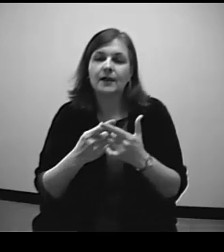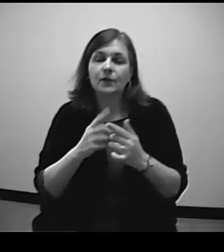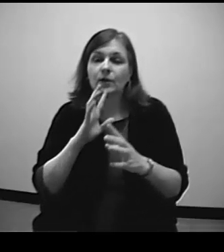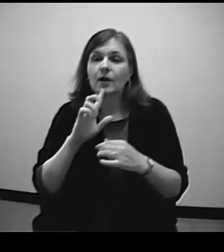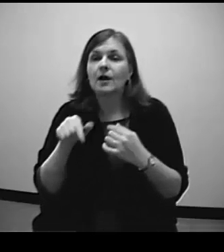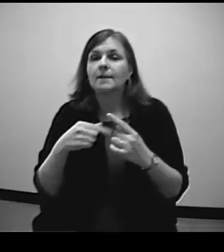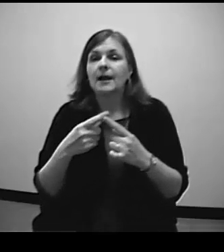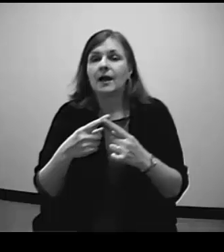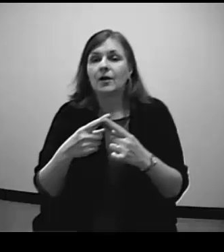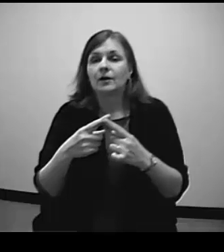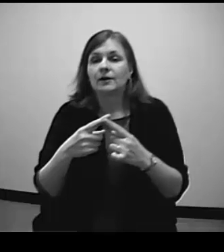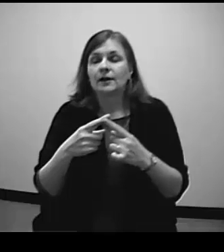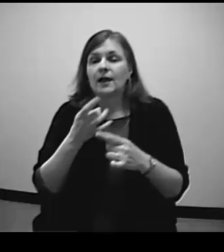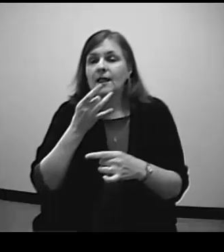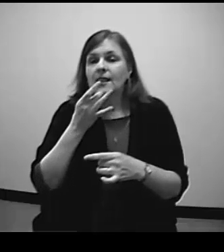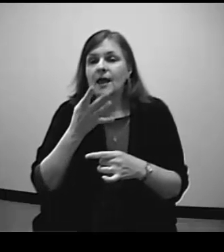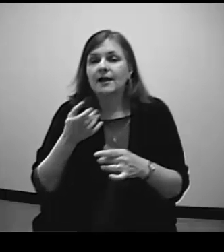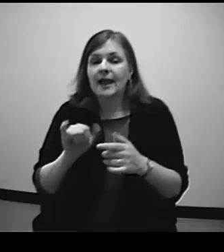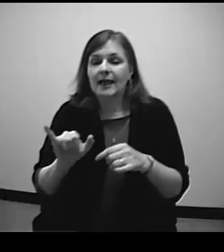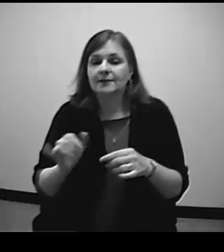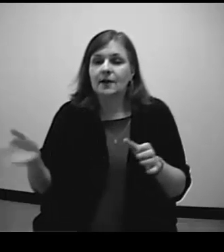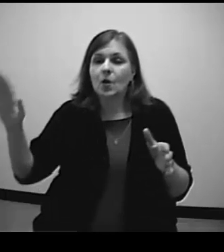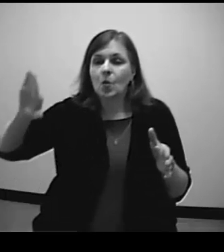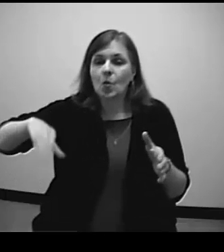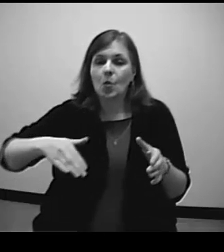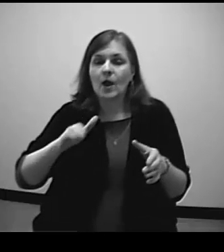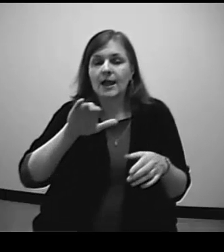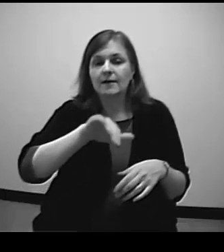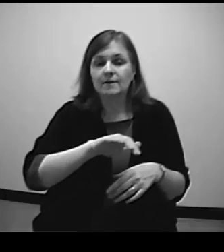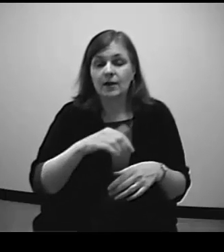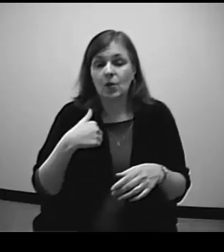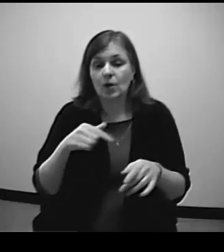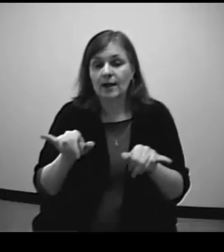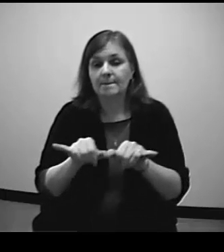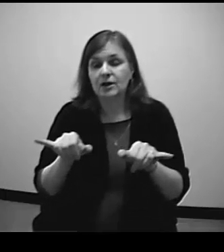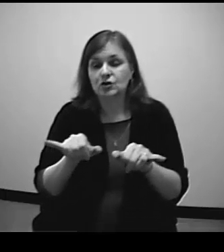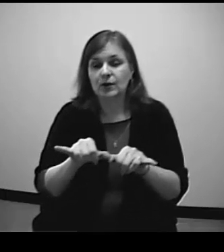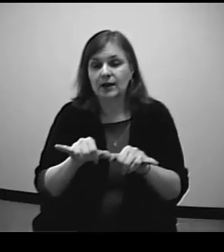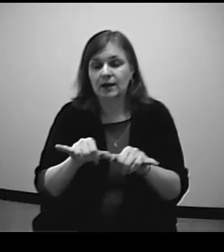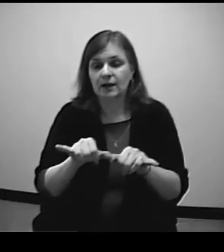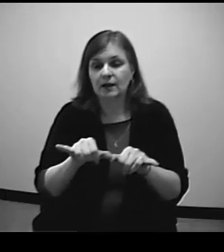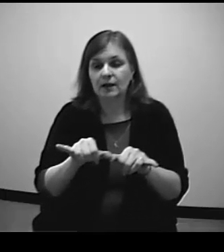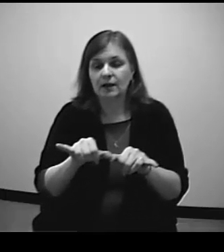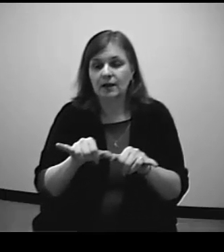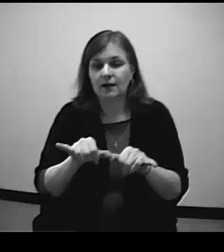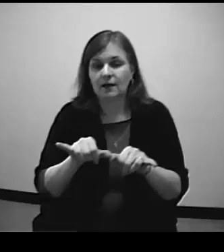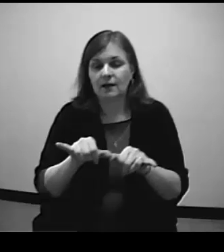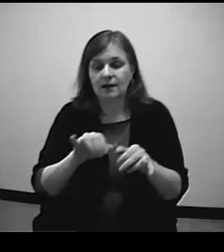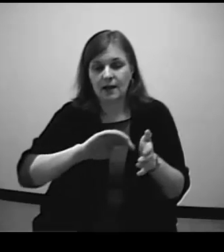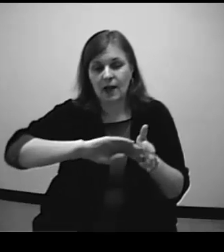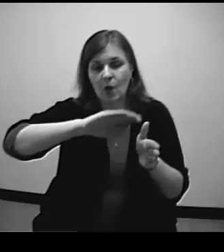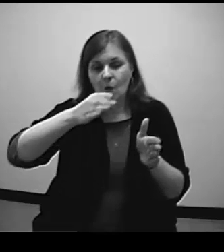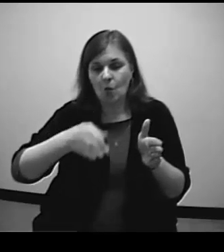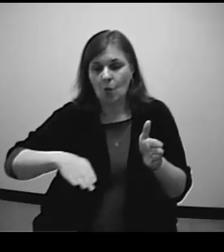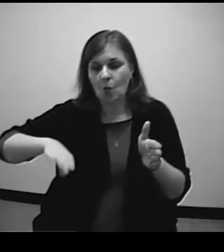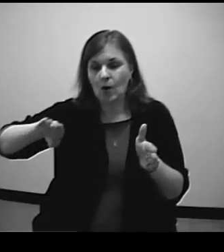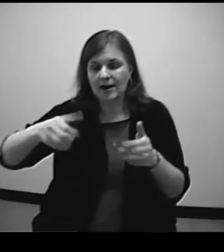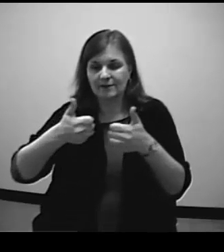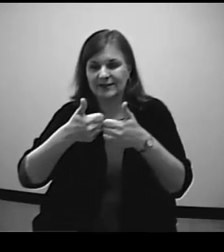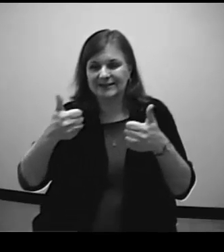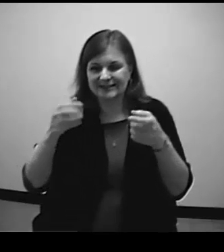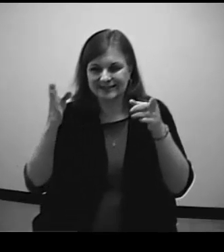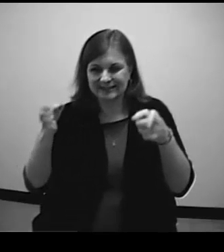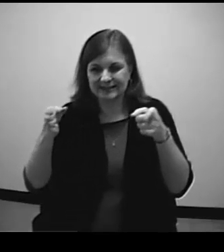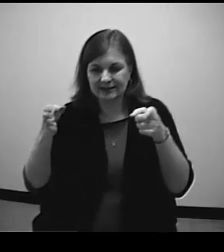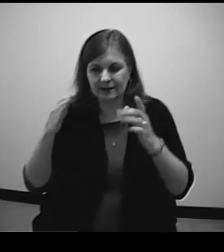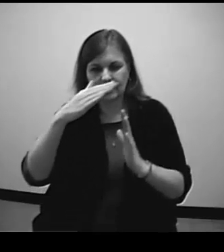and will we talk about our light being in waves were actually measuring is the distance between waves